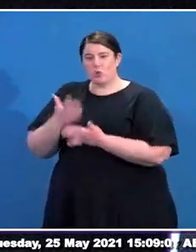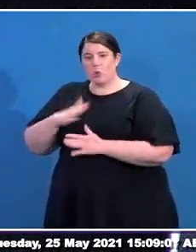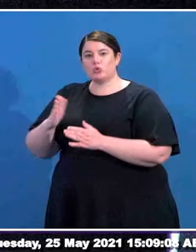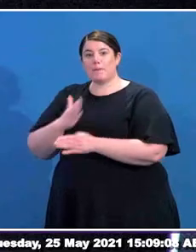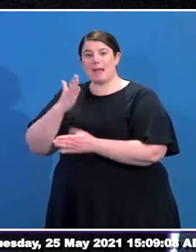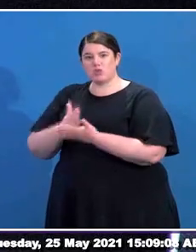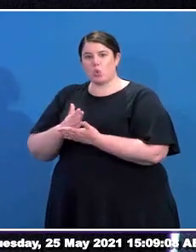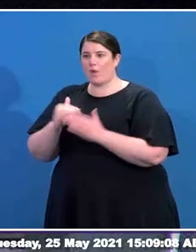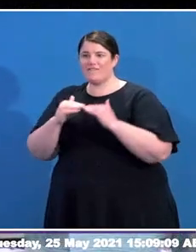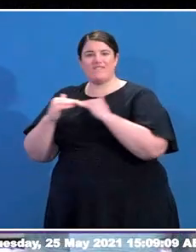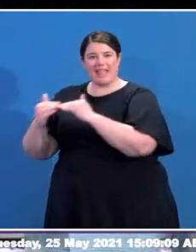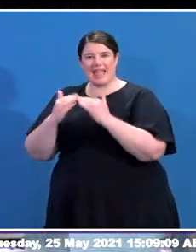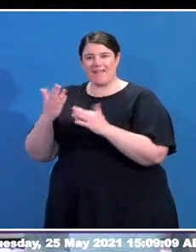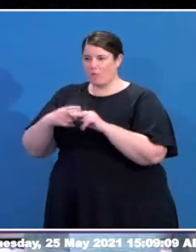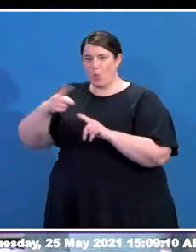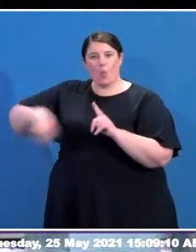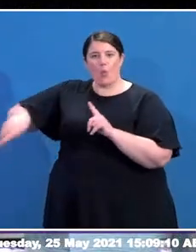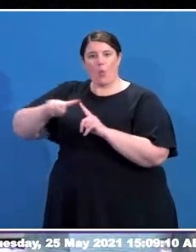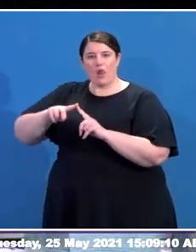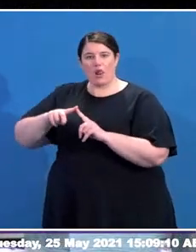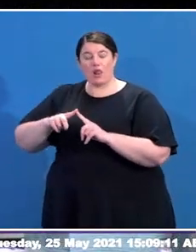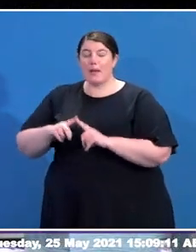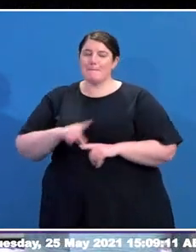I understand that, but you felt because you couldn't speak to them or